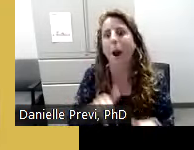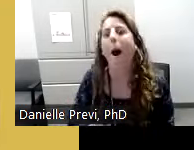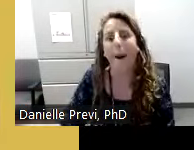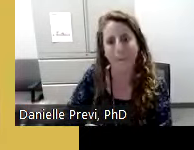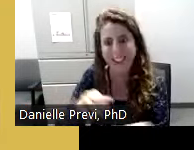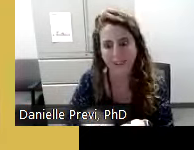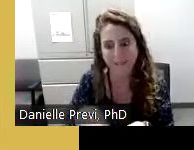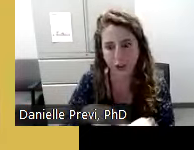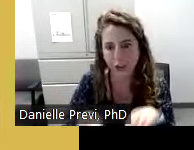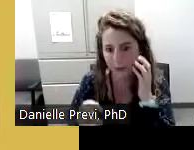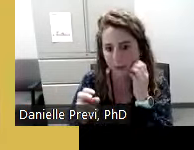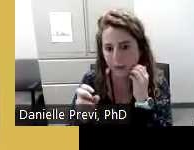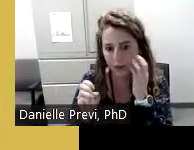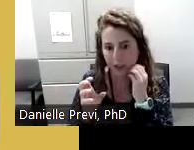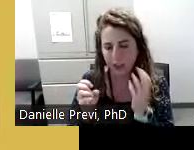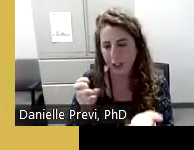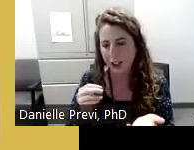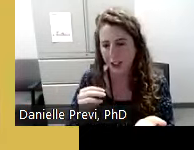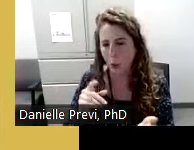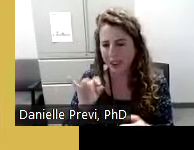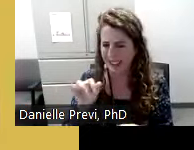When you’re thinking about learning impairments in reading, for example,